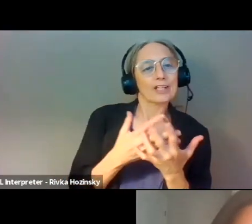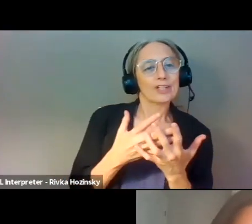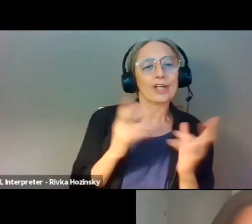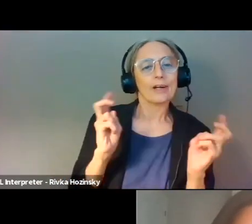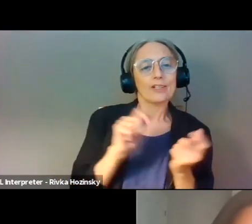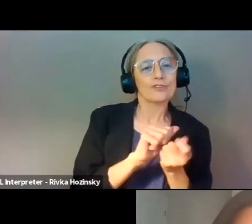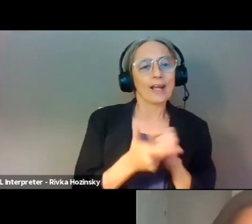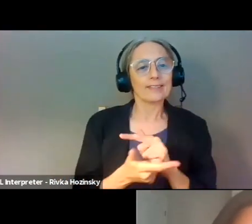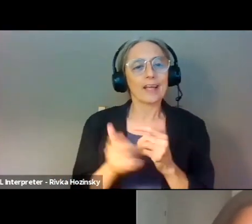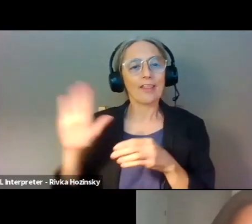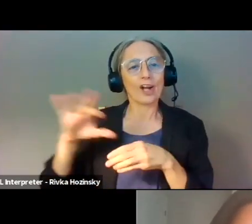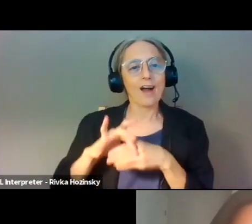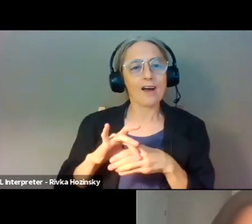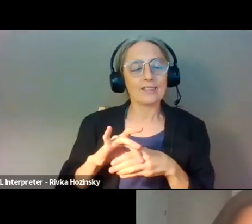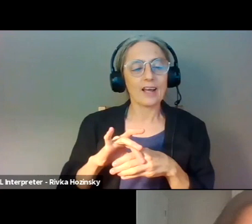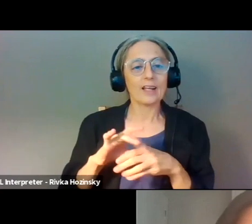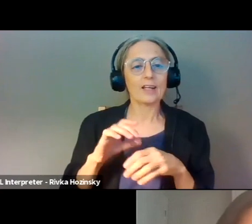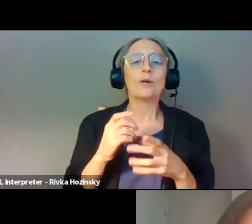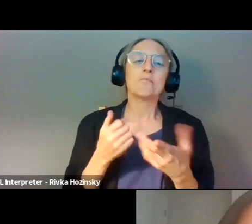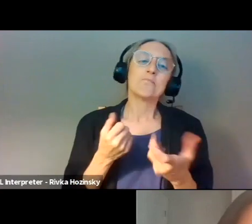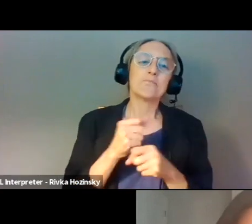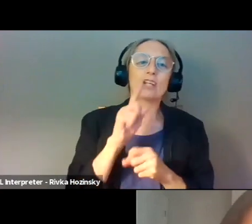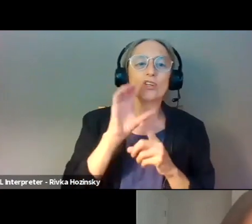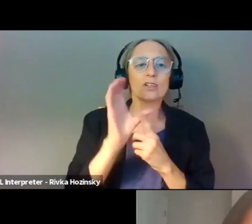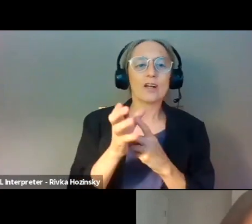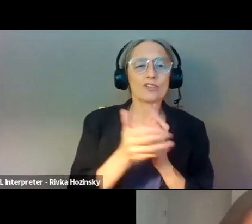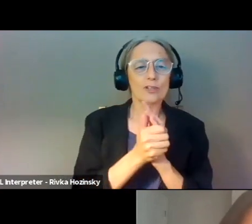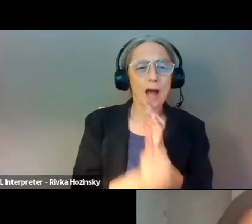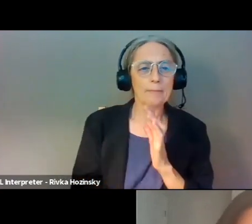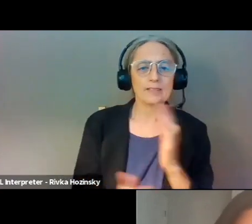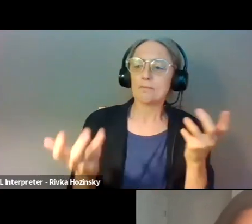So we want to make sure the cultural competency is there and the representation is there.